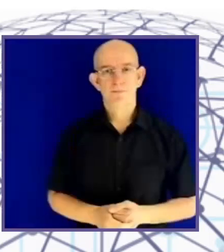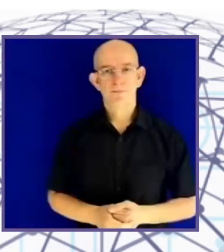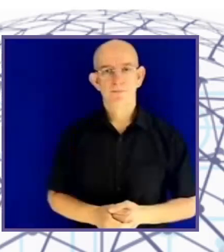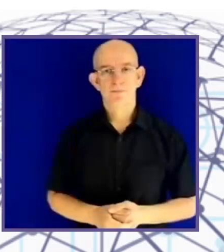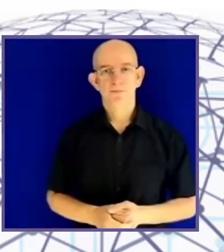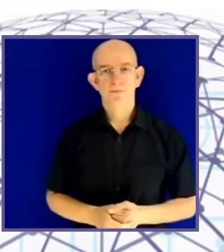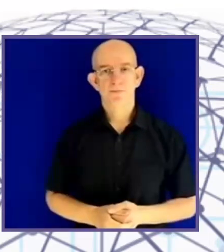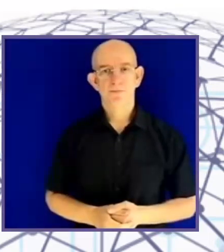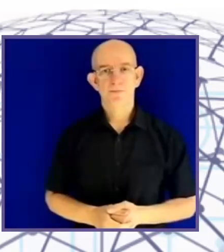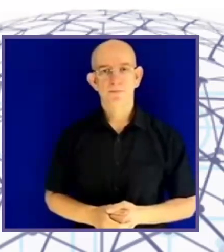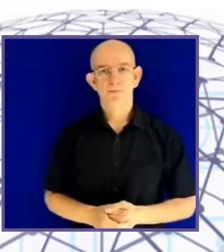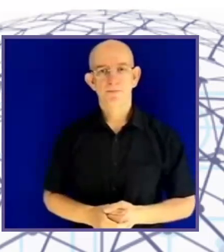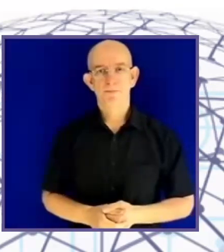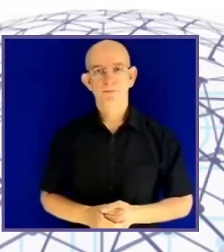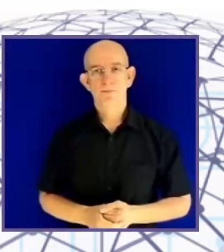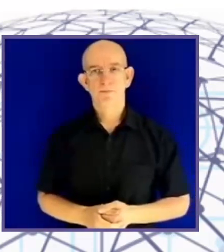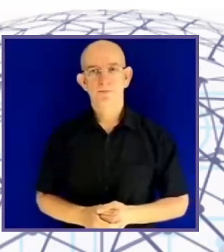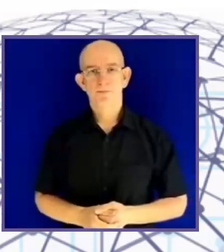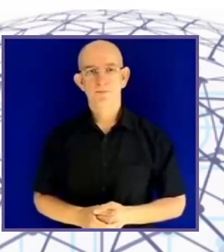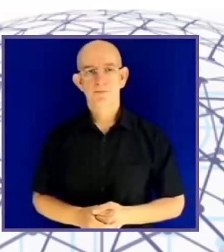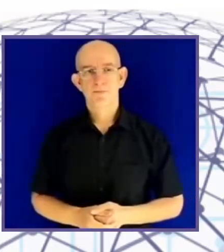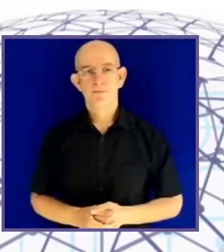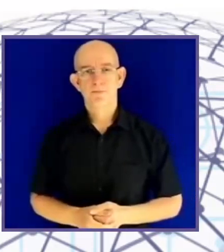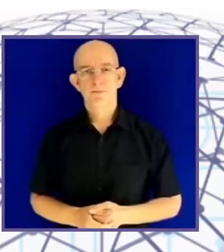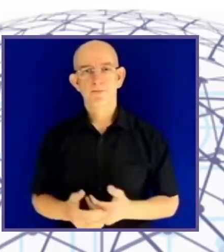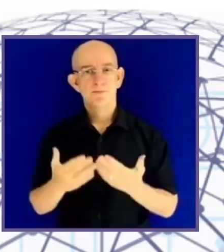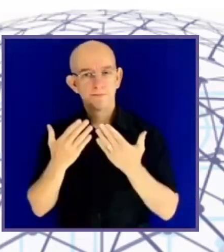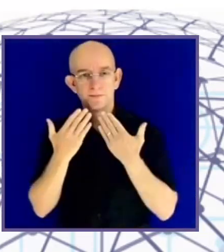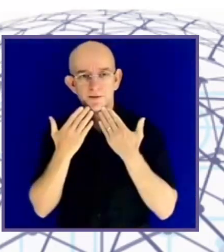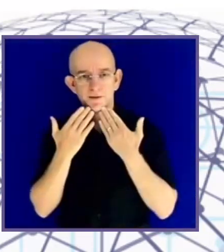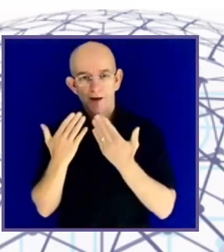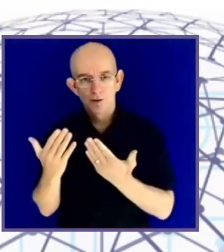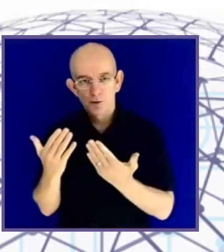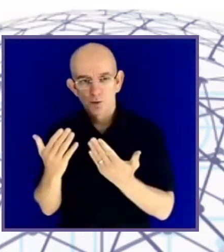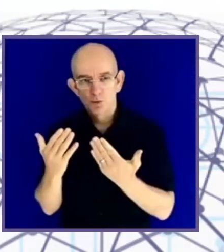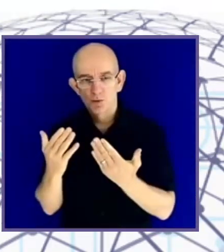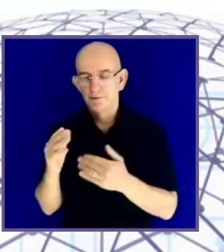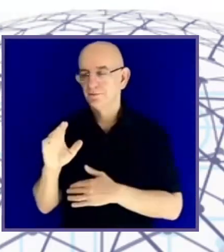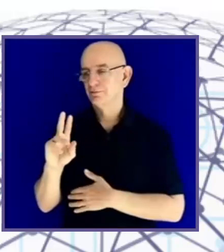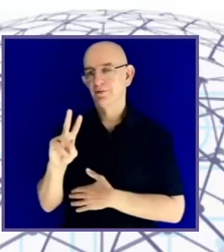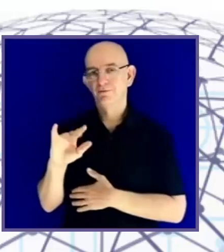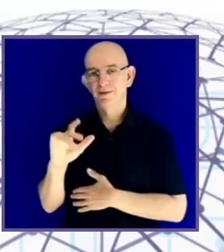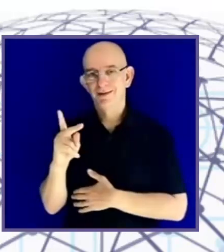So my name is Kush Kanodia. I'm a social entrepreneur and I transform systems to make